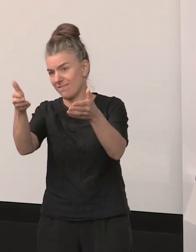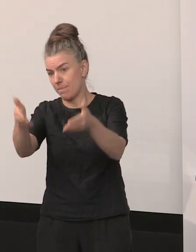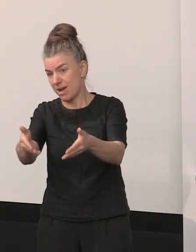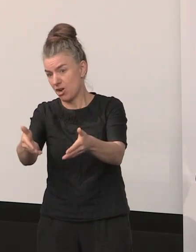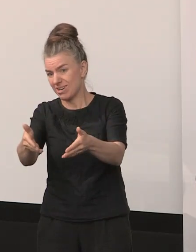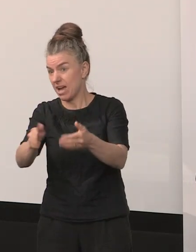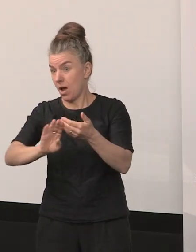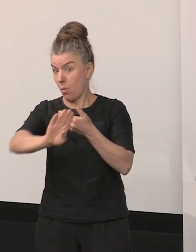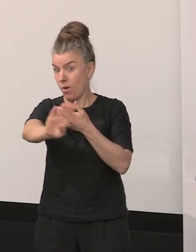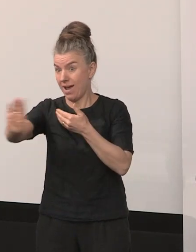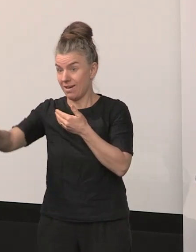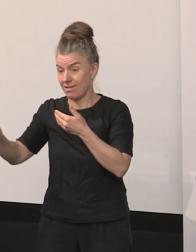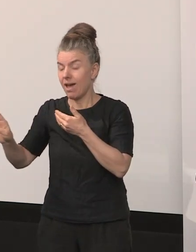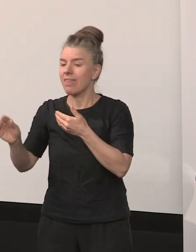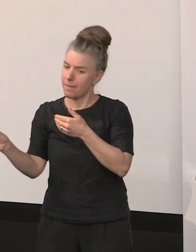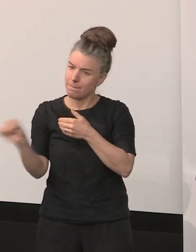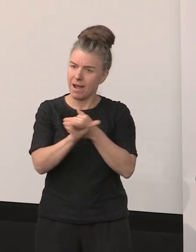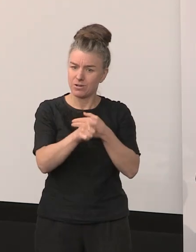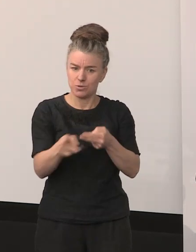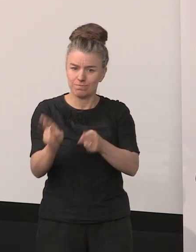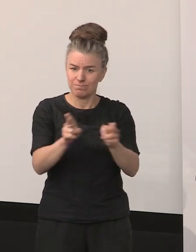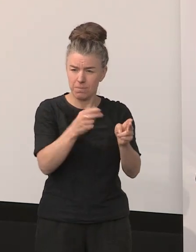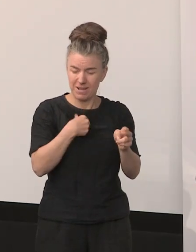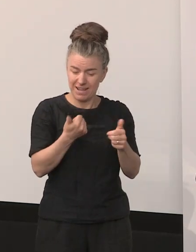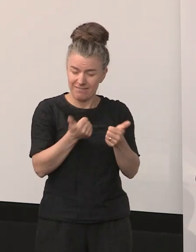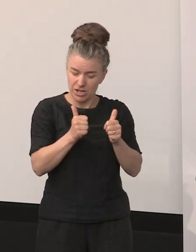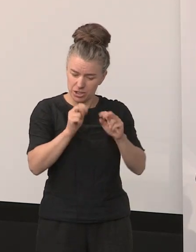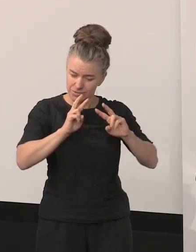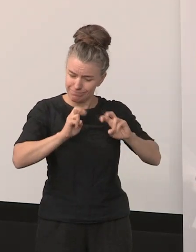groups, very carefully, out